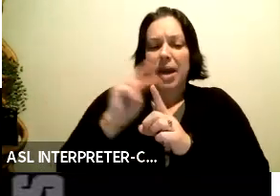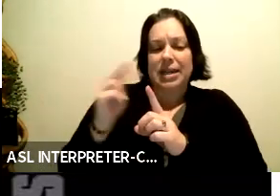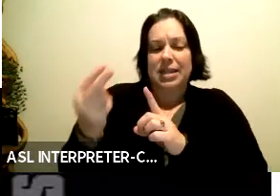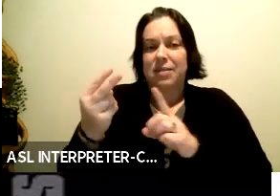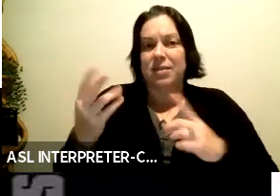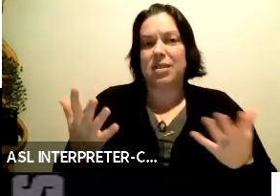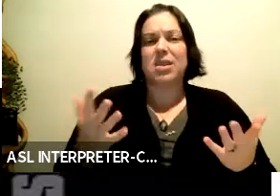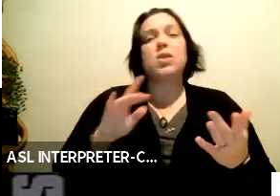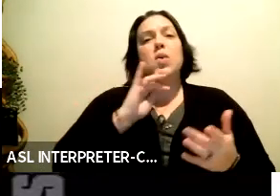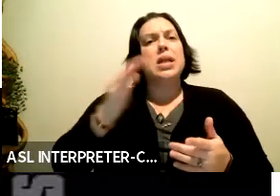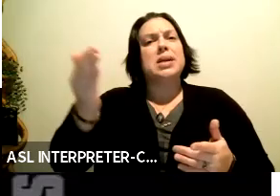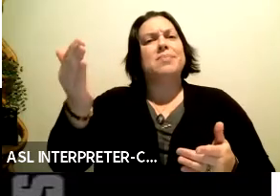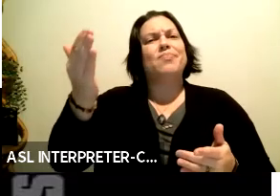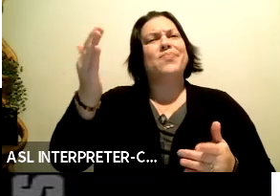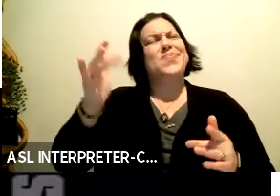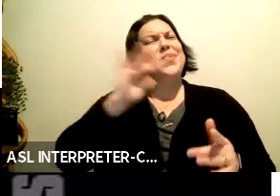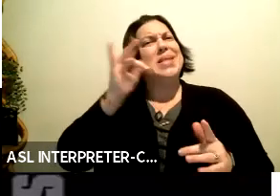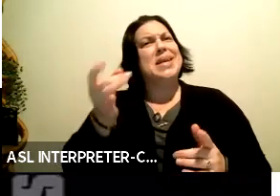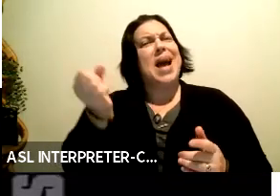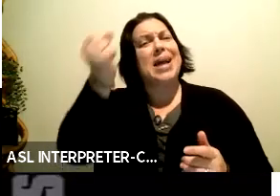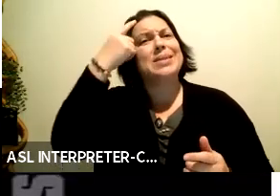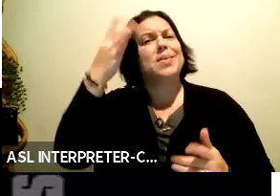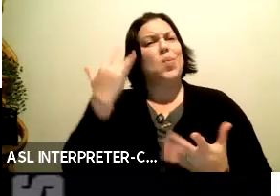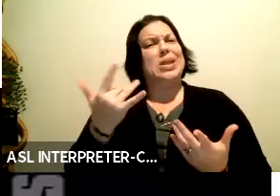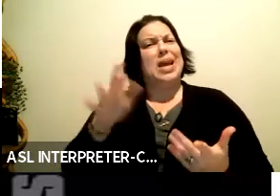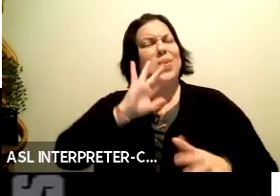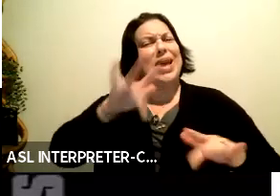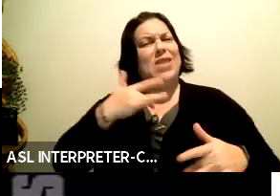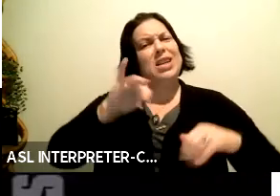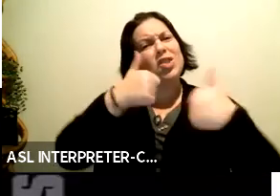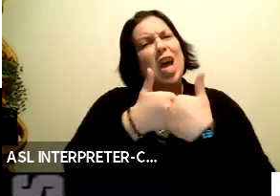what they are still feeling challenged by when it comes to addressing community access